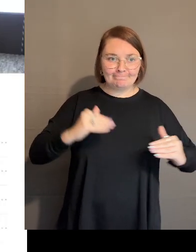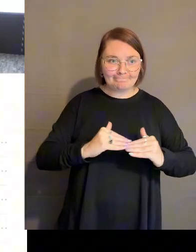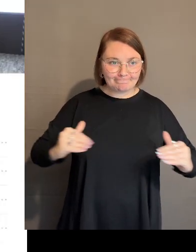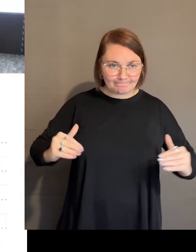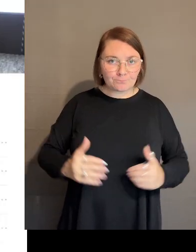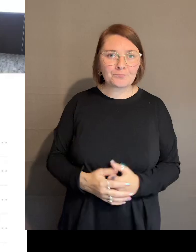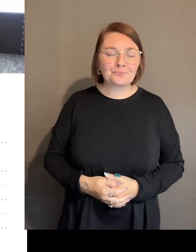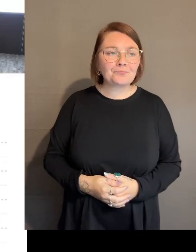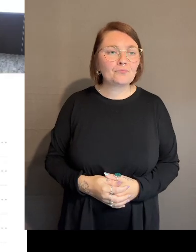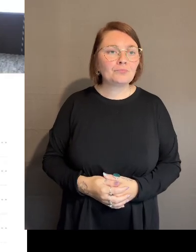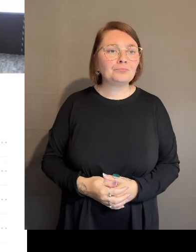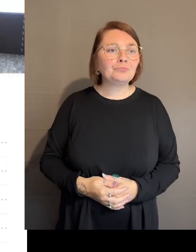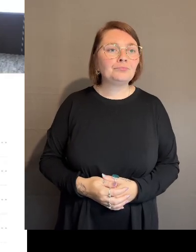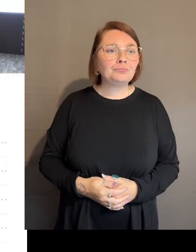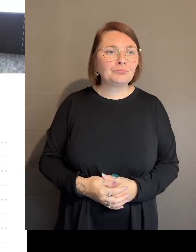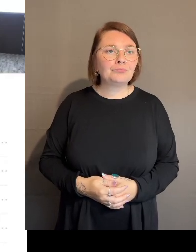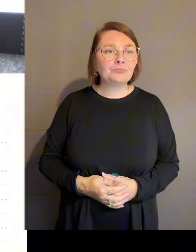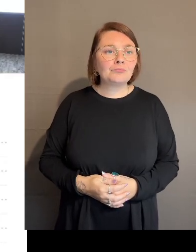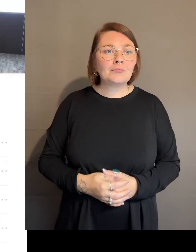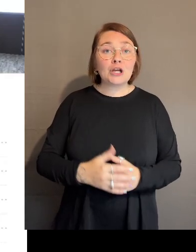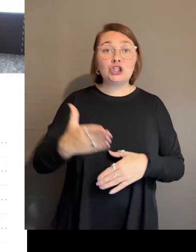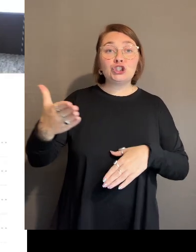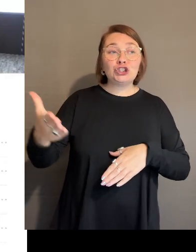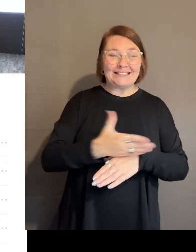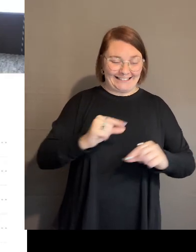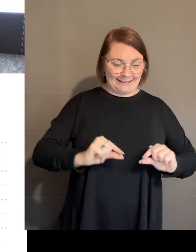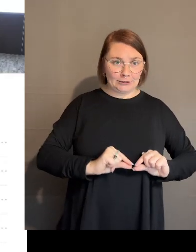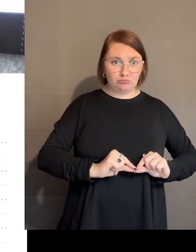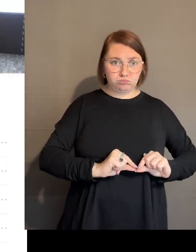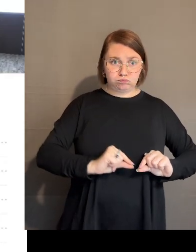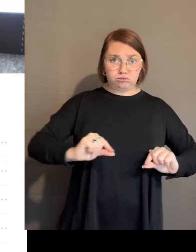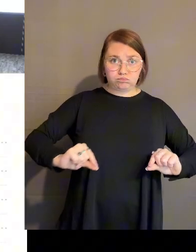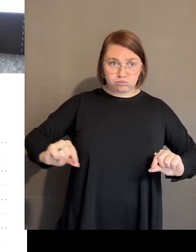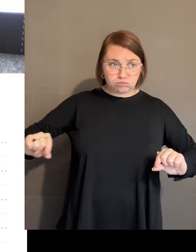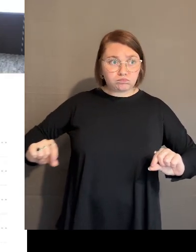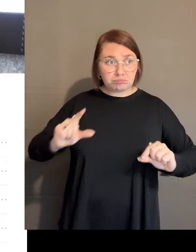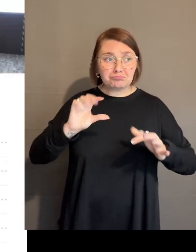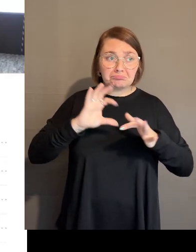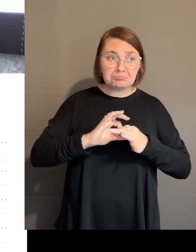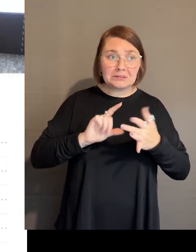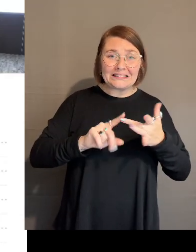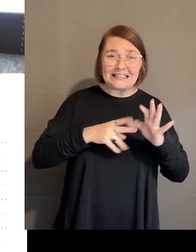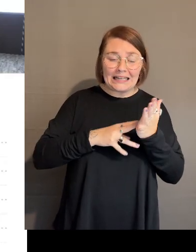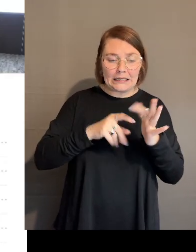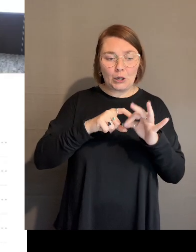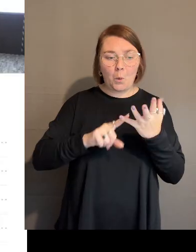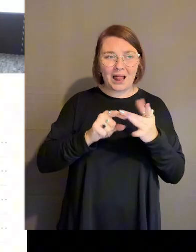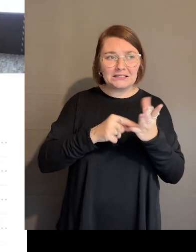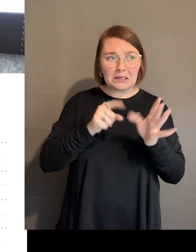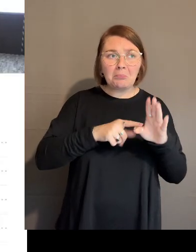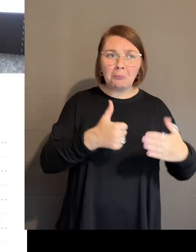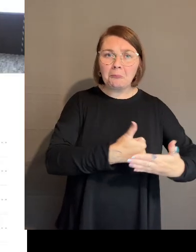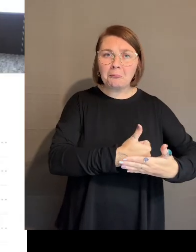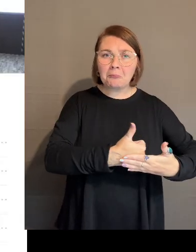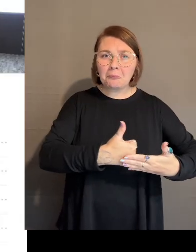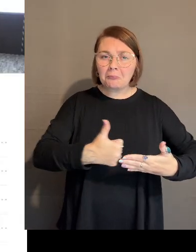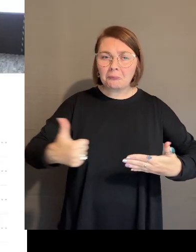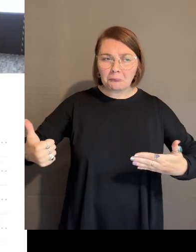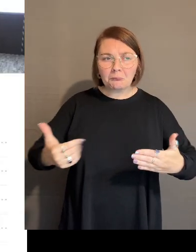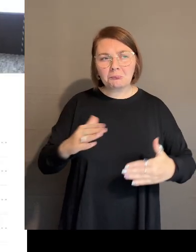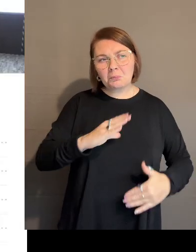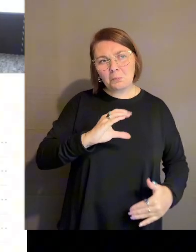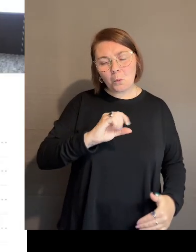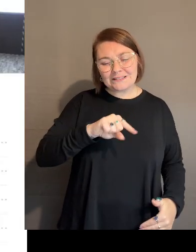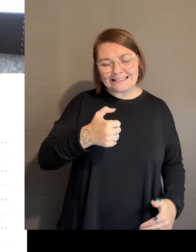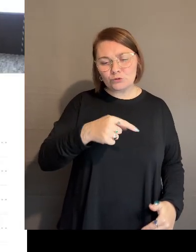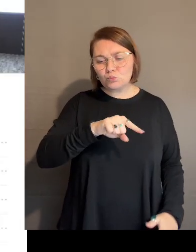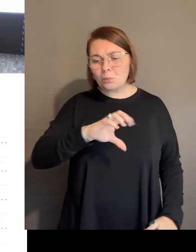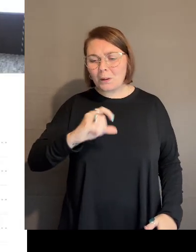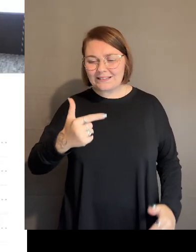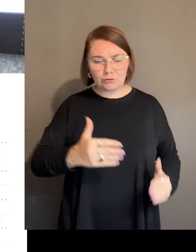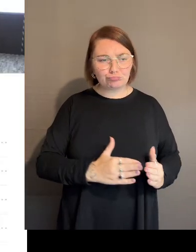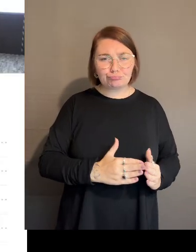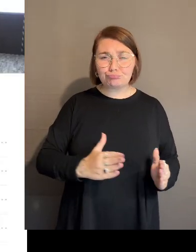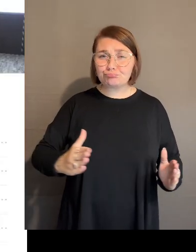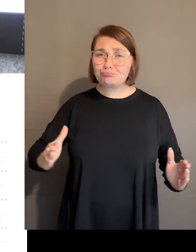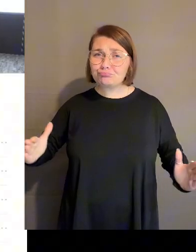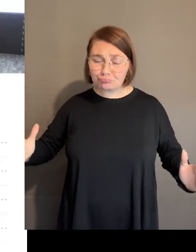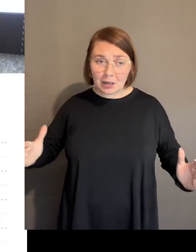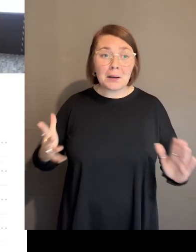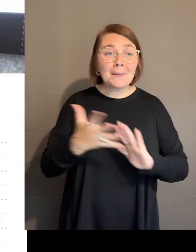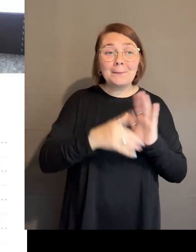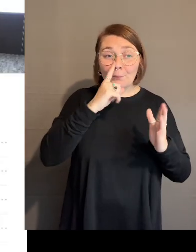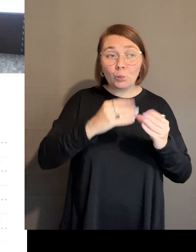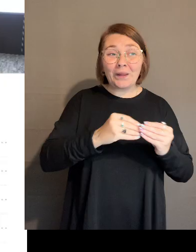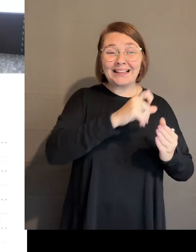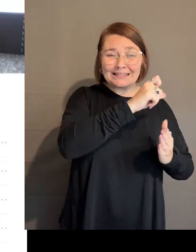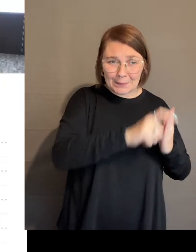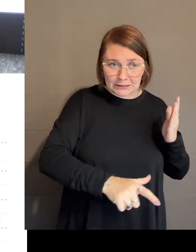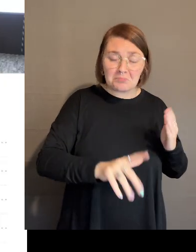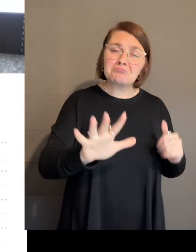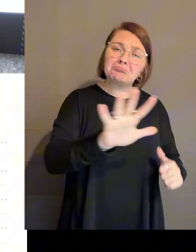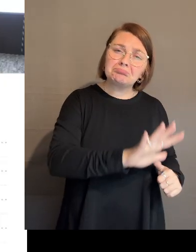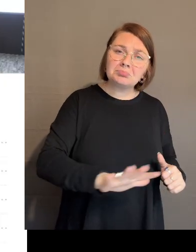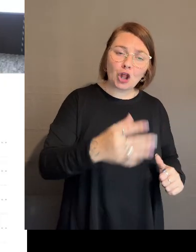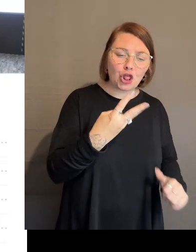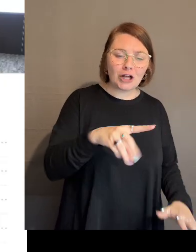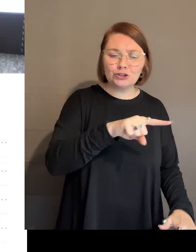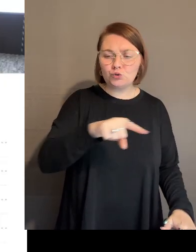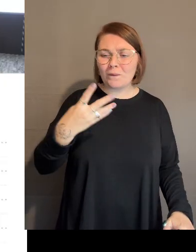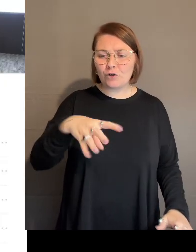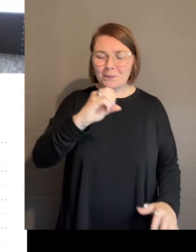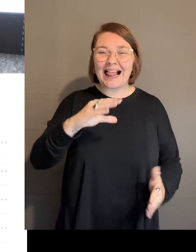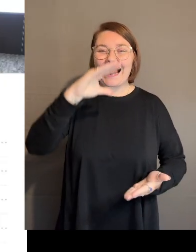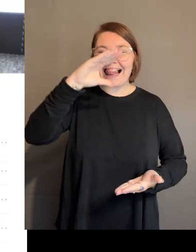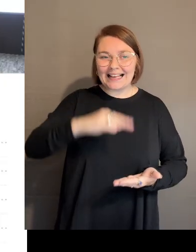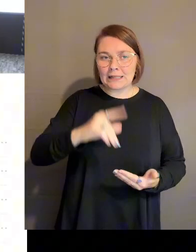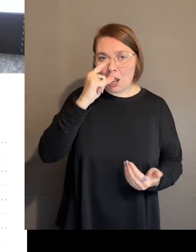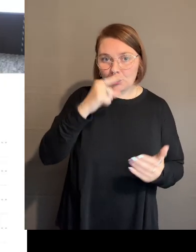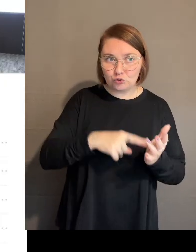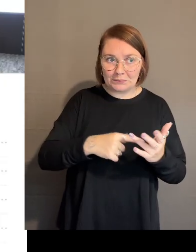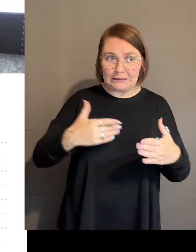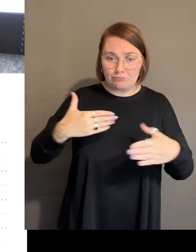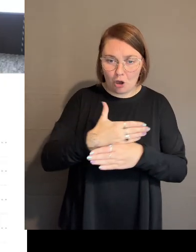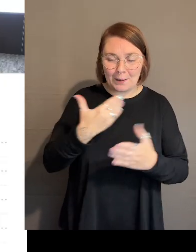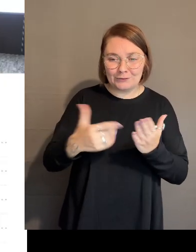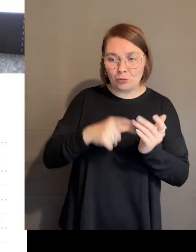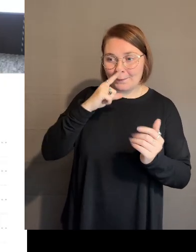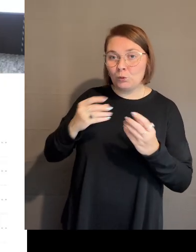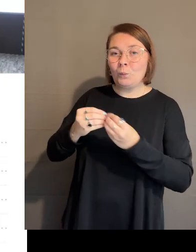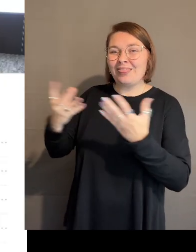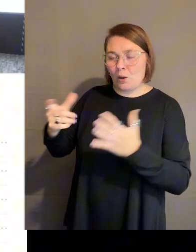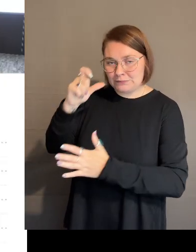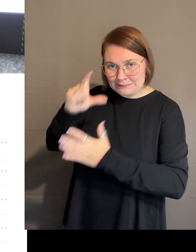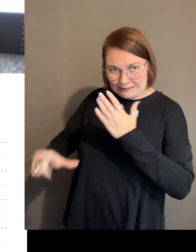So, from the green line, we can see that relative inequalities in employment remained stable over time at around 0.6 to 0.7, meaning that people with disability were about 30-40% less likely to be employed compared to people without disability.